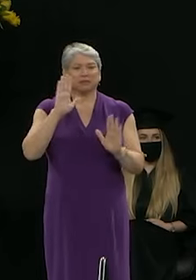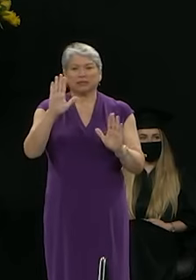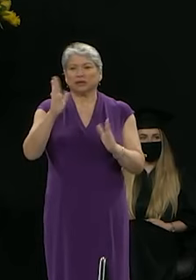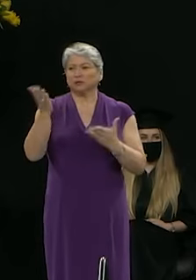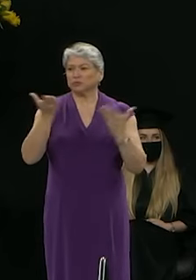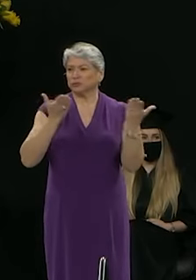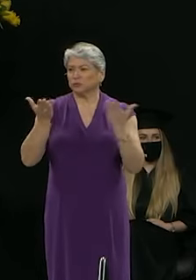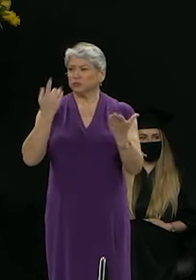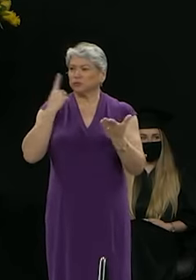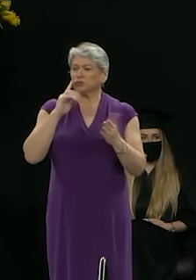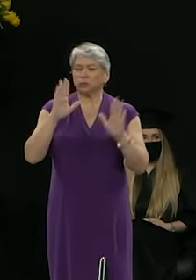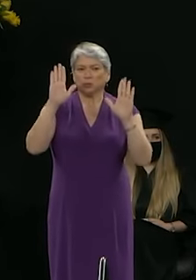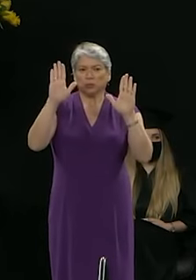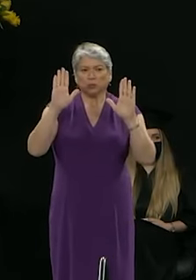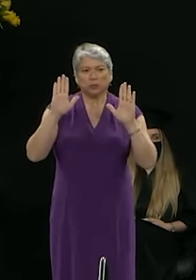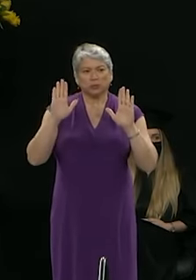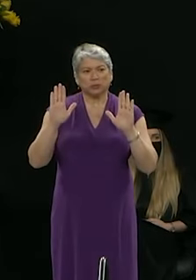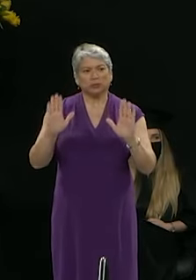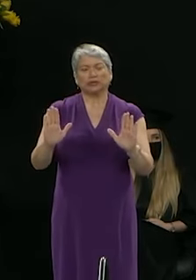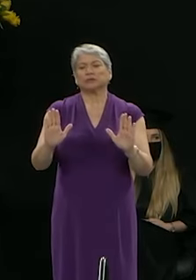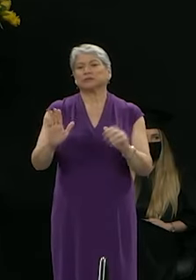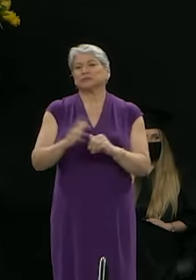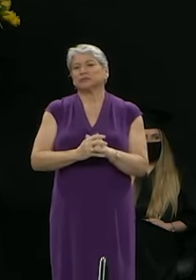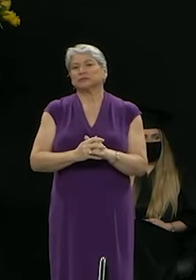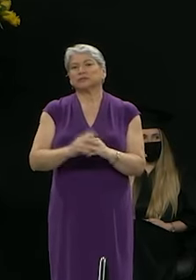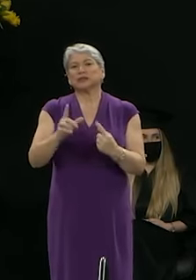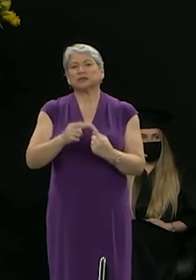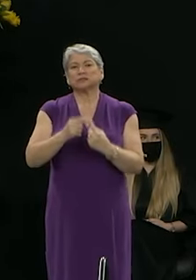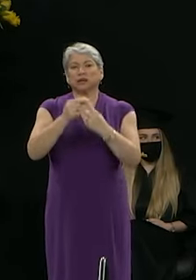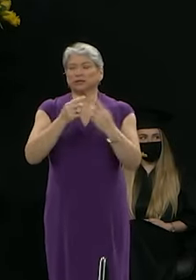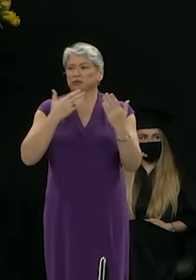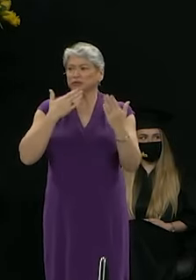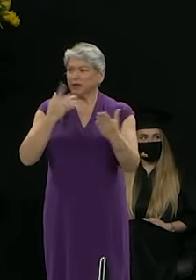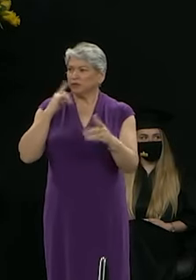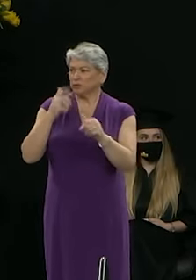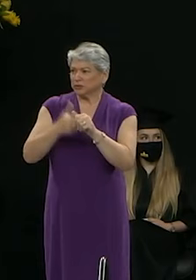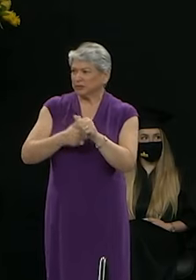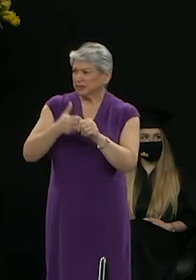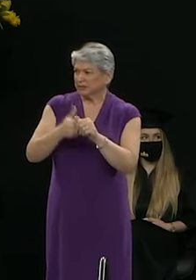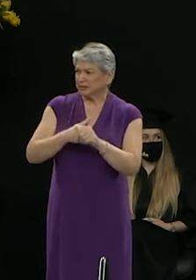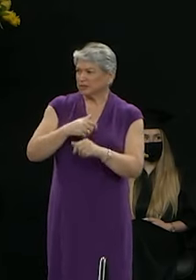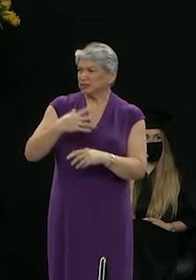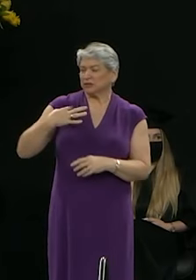I'd also like to extend special thanks to each individual and volunteer